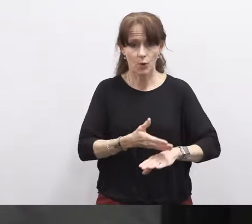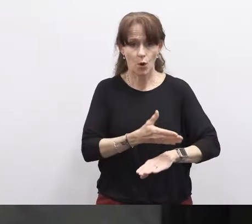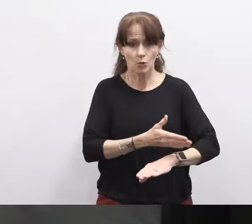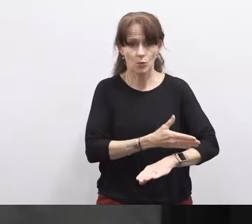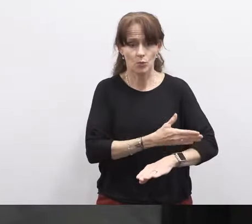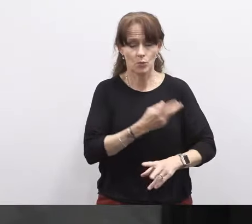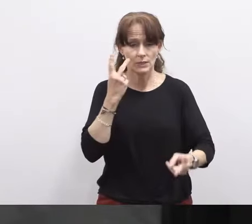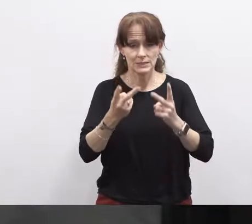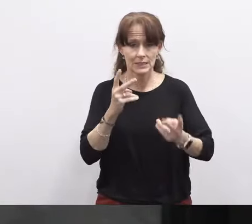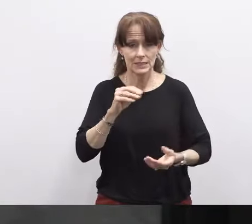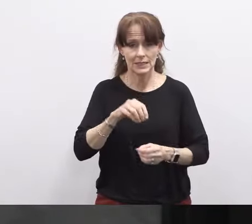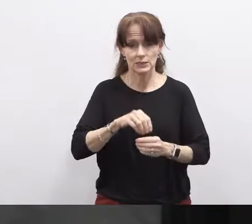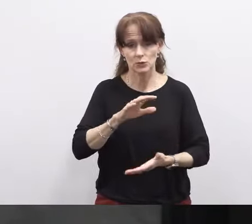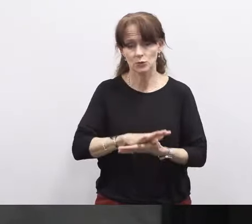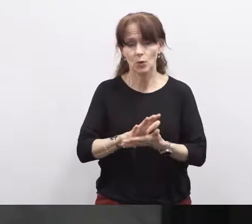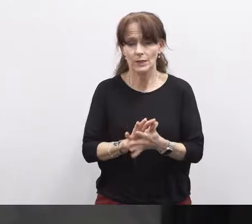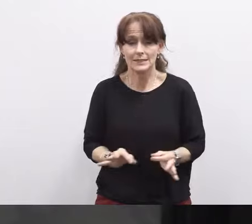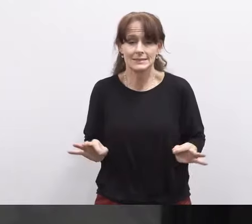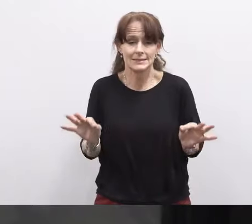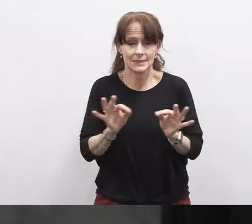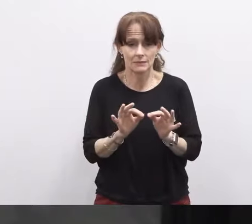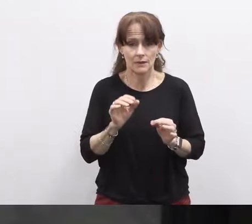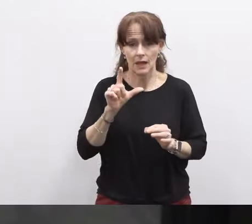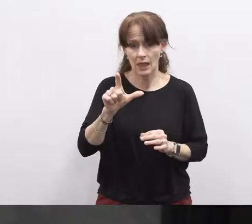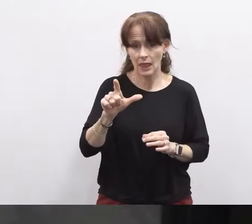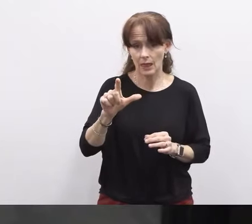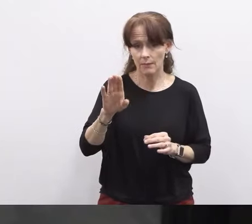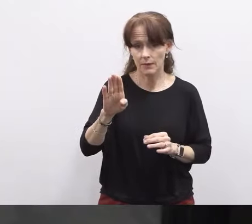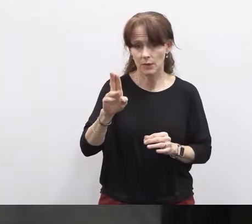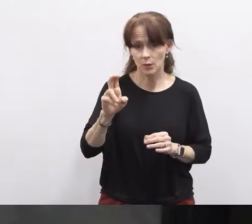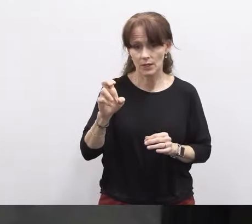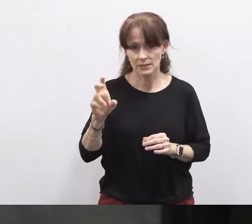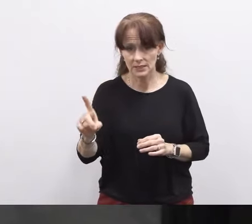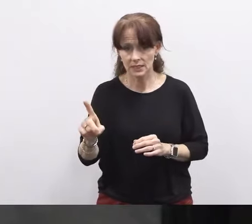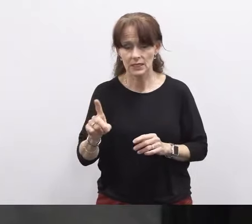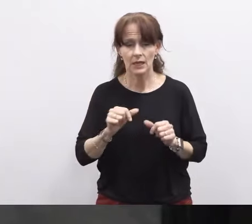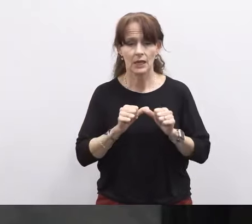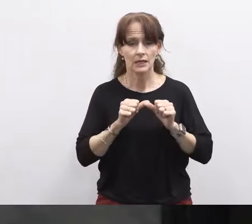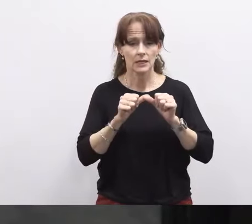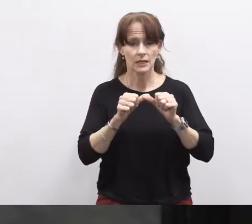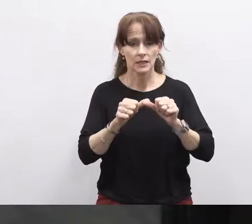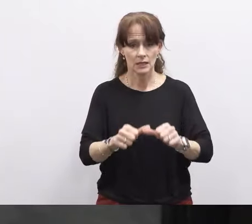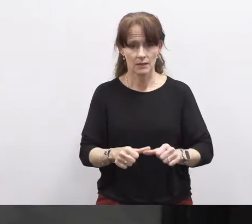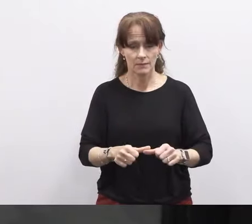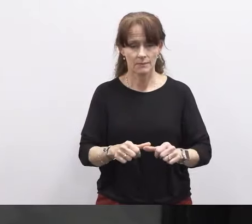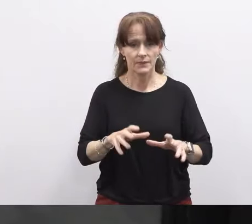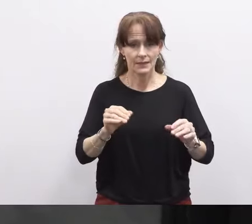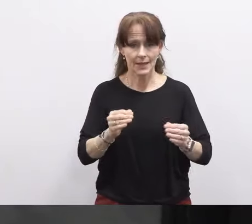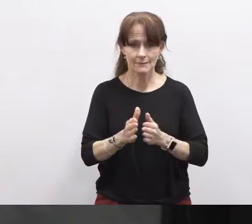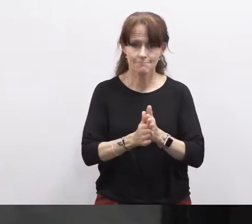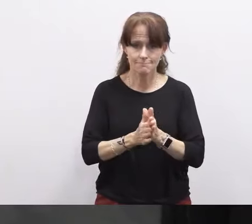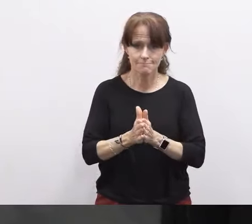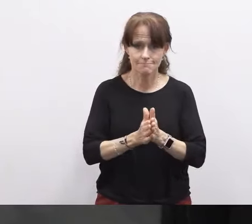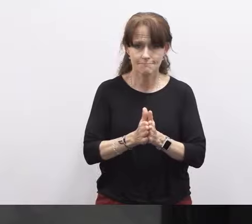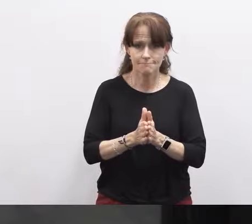This is why it is essential. That Long Beach Unified School District continues to take initiatives intended